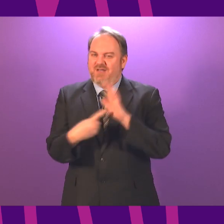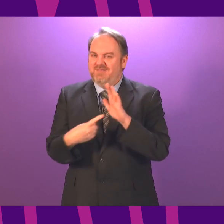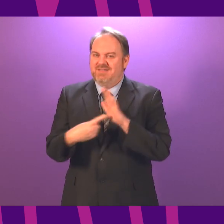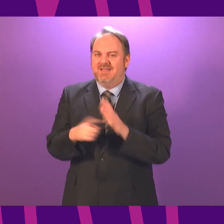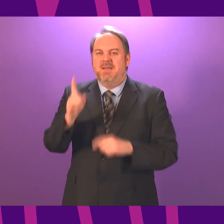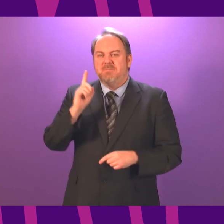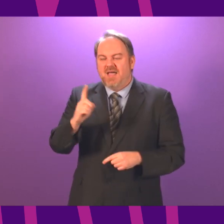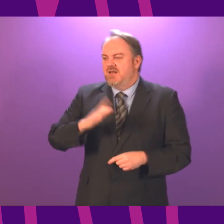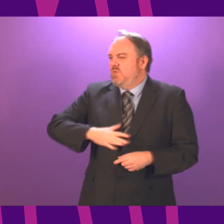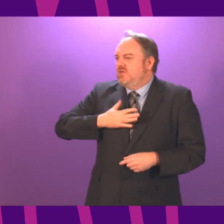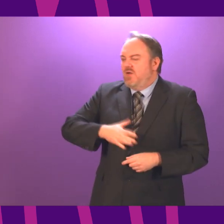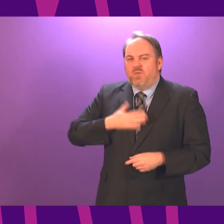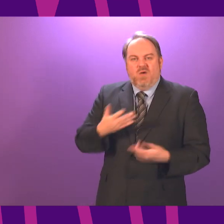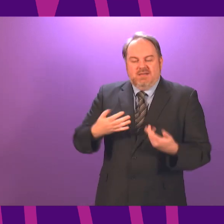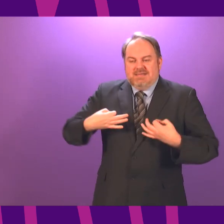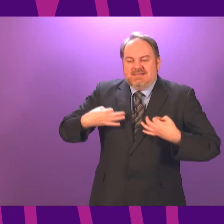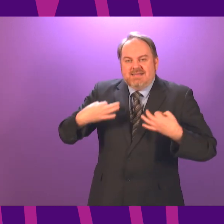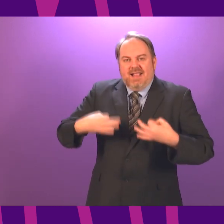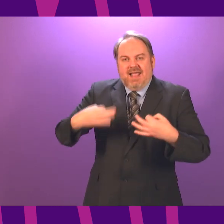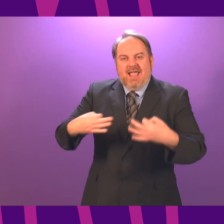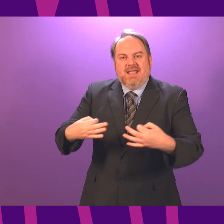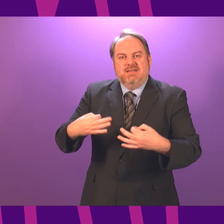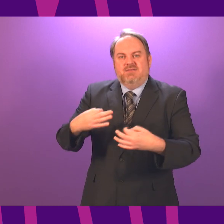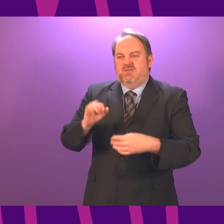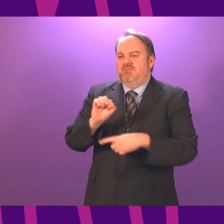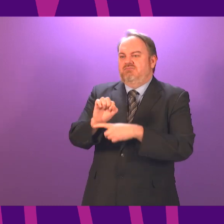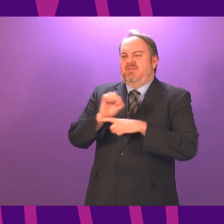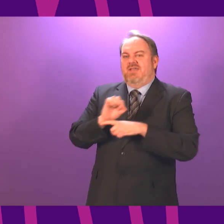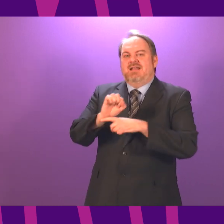tape and bureaucratic delays cannot be allowed to deter people from applying to become vaccinators?